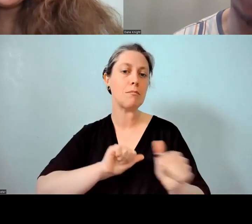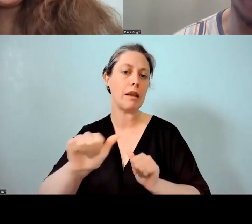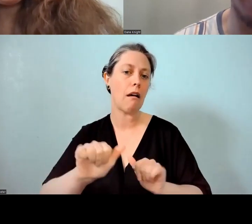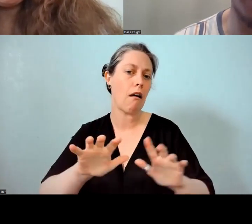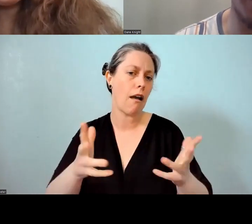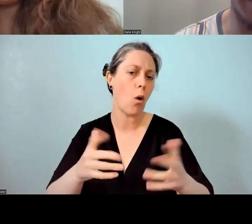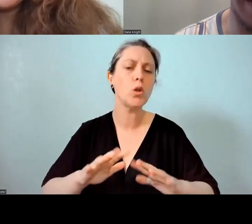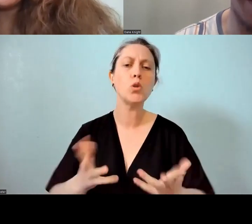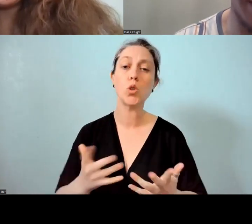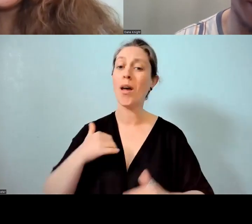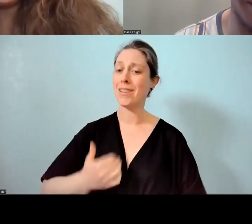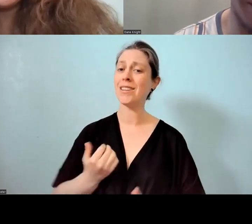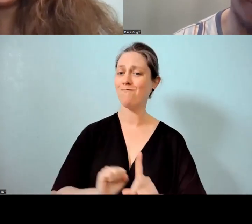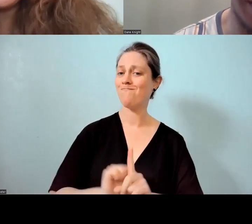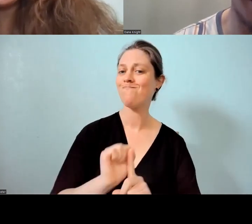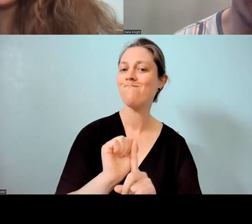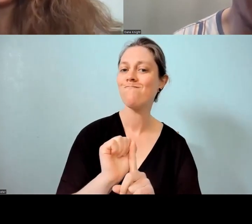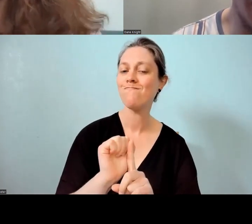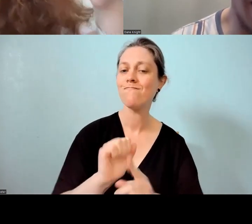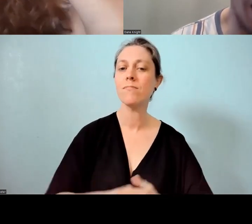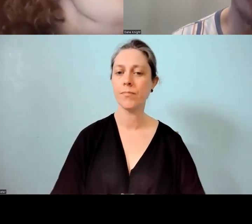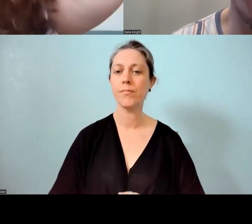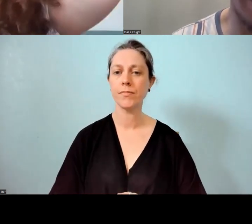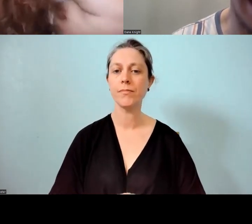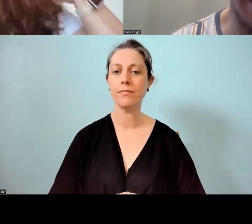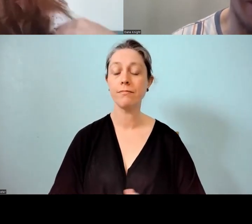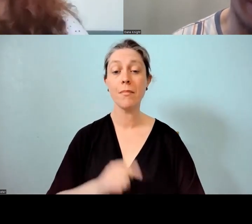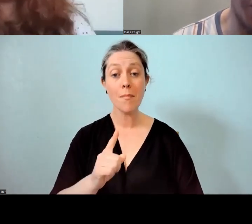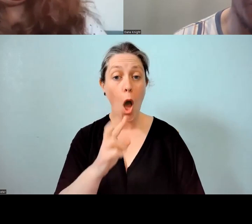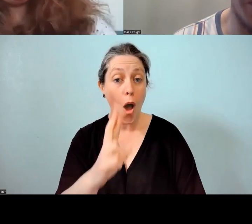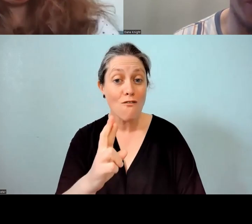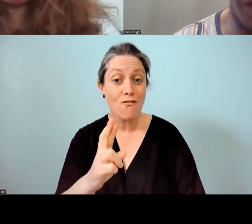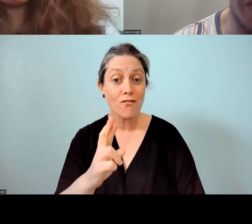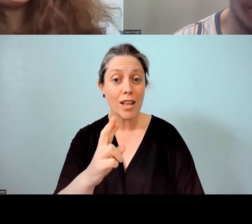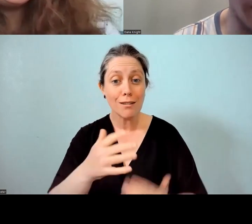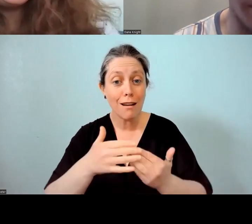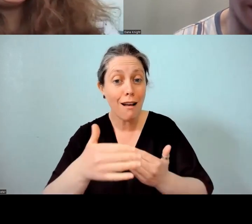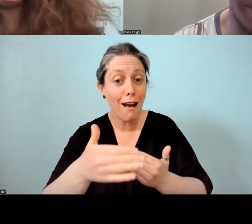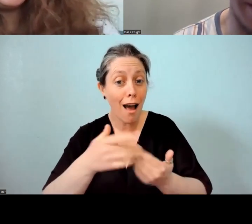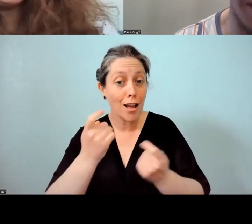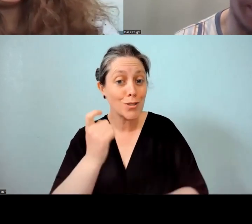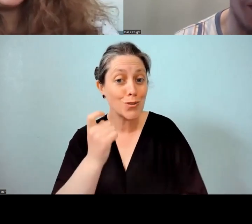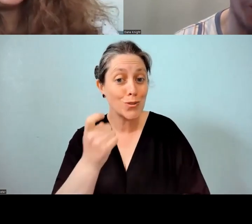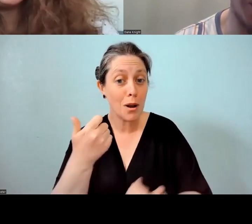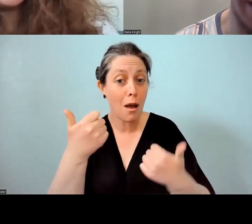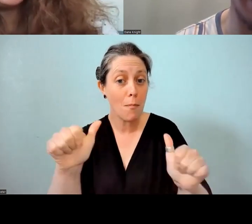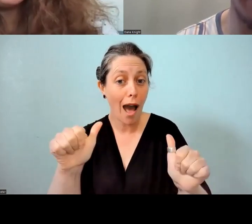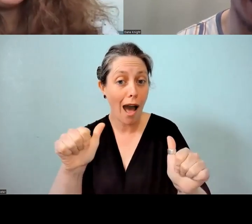need to be a lot of improvement there. Yeah. - But you know, hopefully they get there in the not too distant future. But yeah, there's gotta be a lot of work done